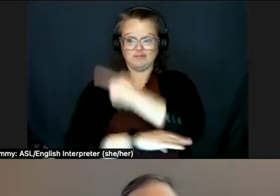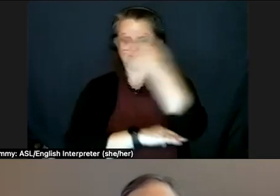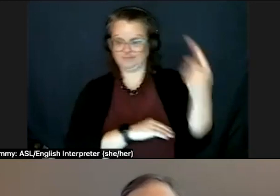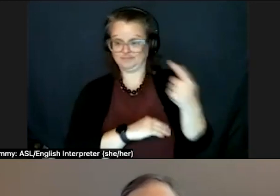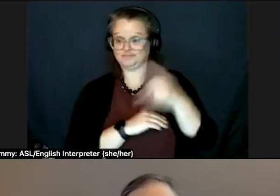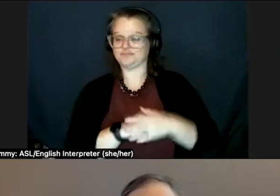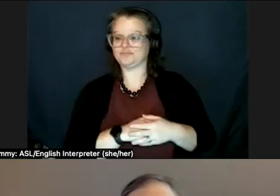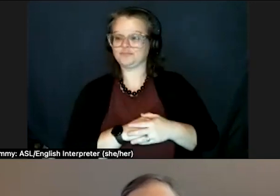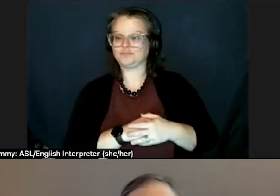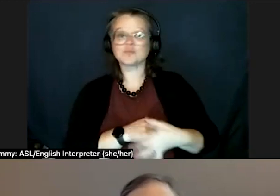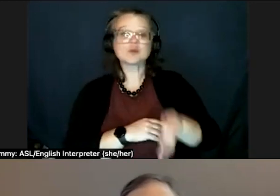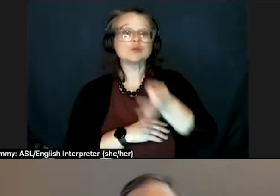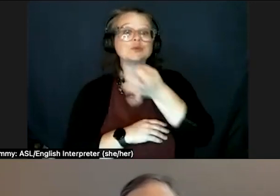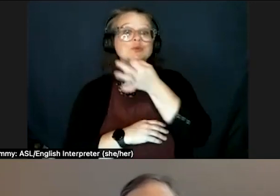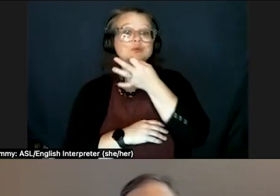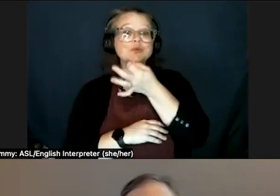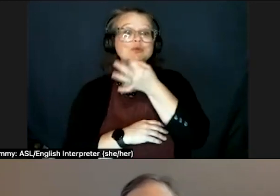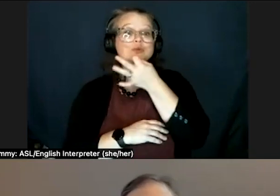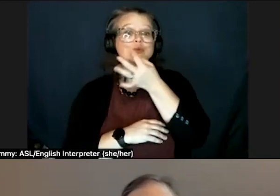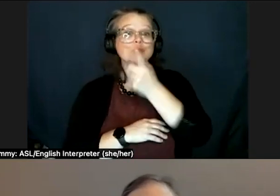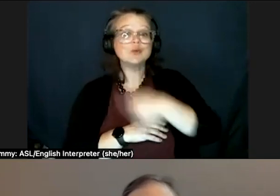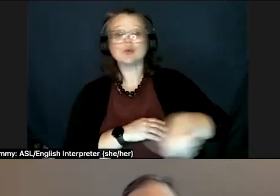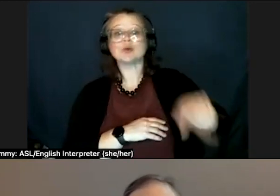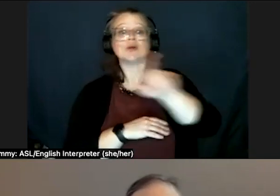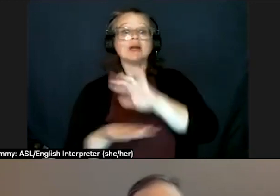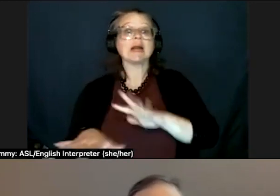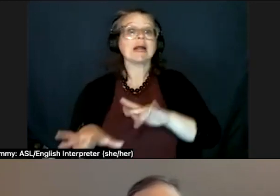both our panelists as well as our audience, we'd love it if you could provide feedback